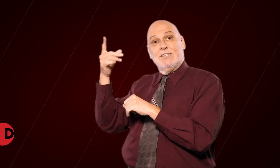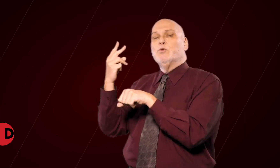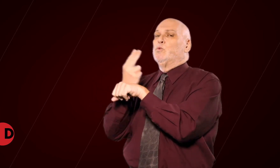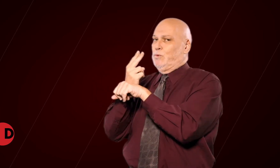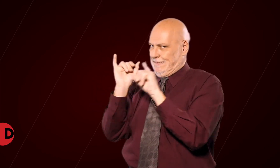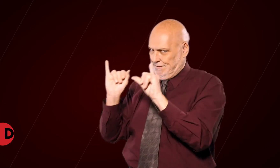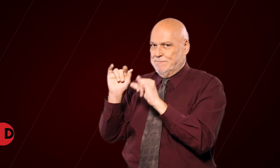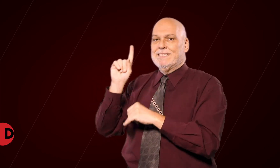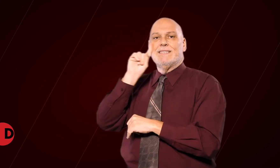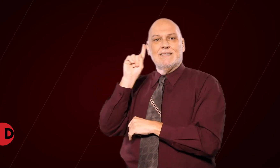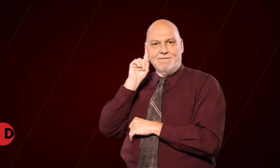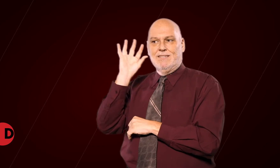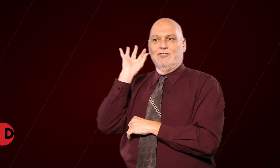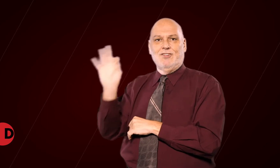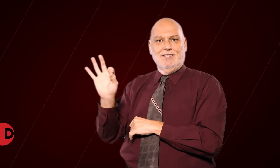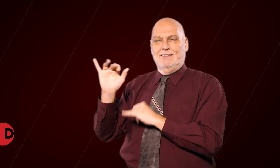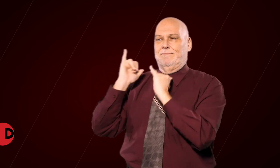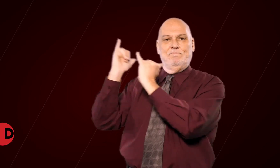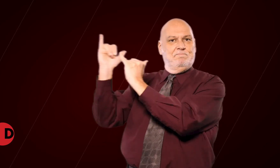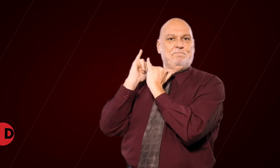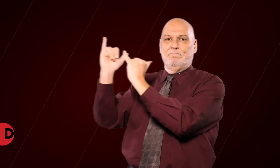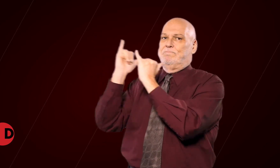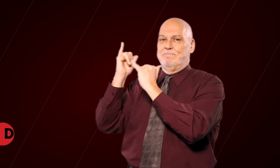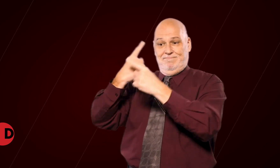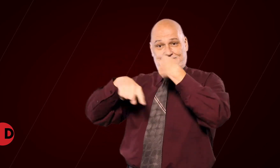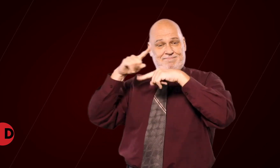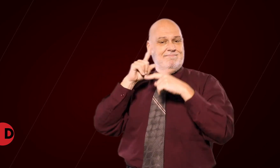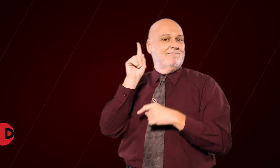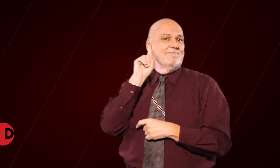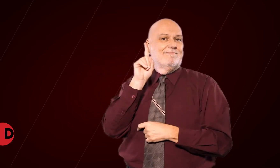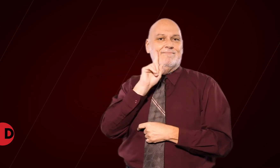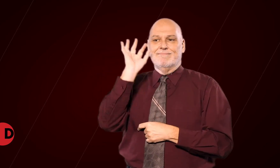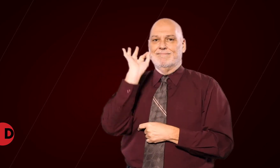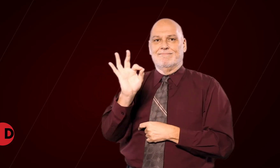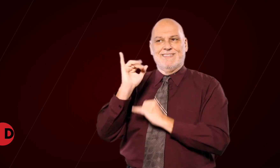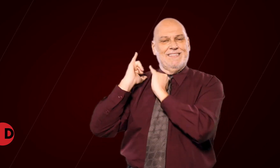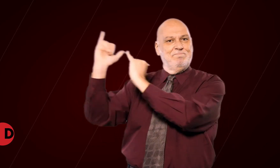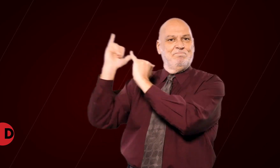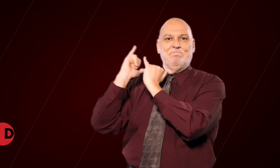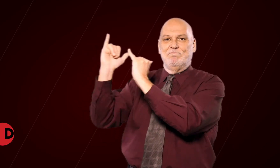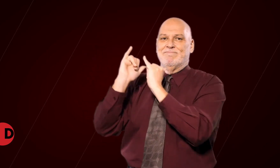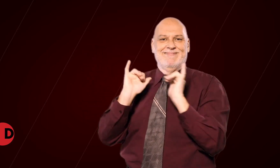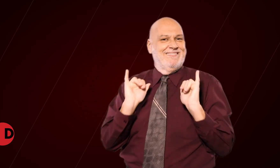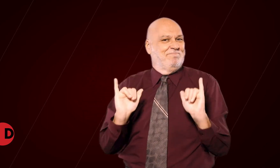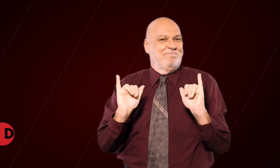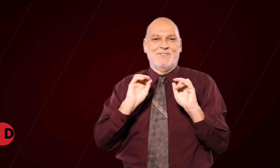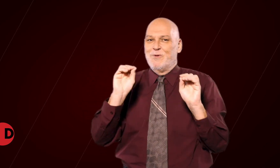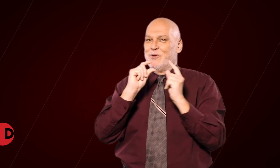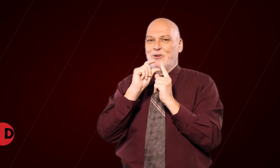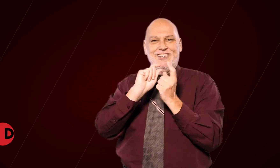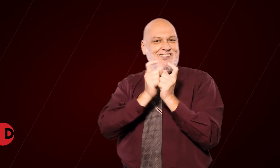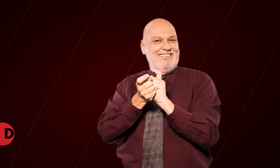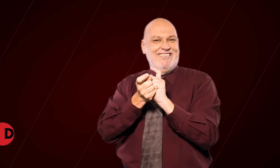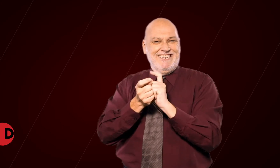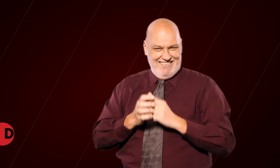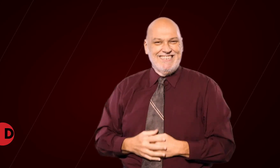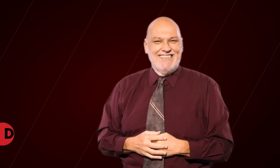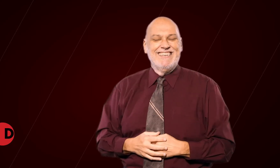so there is no French translation of "DeafDots".